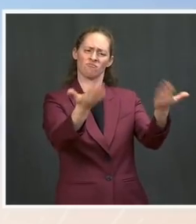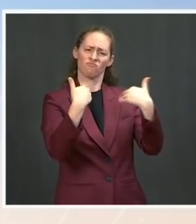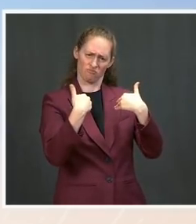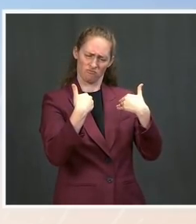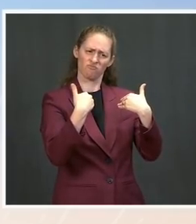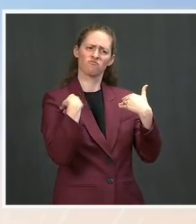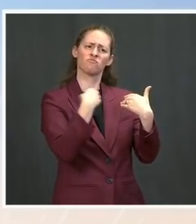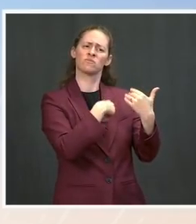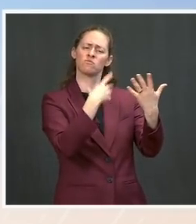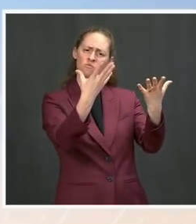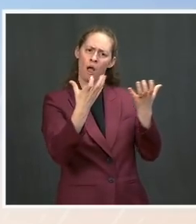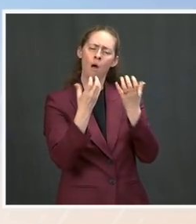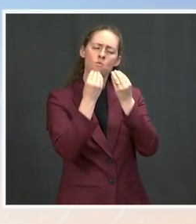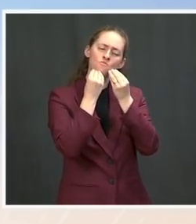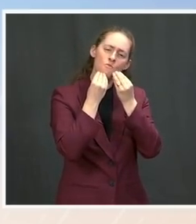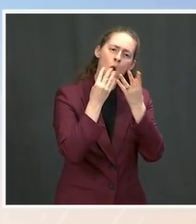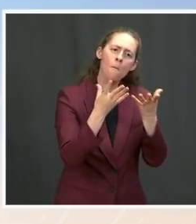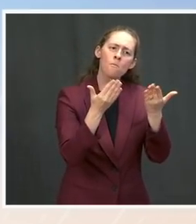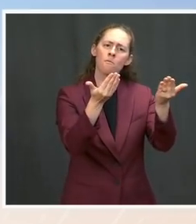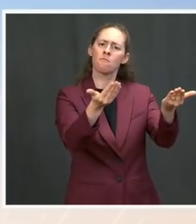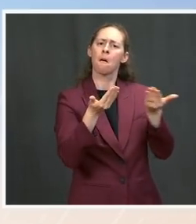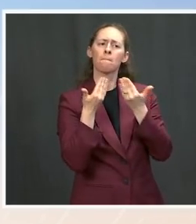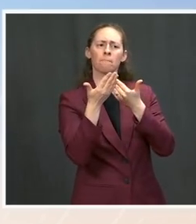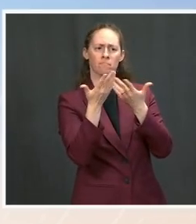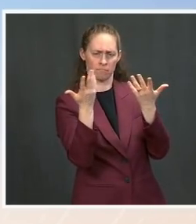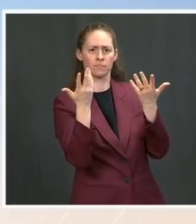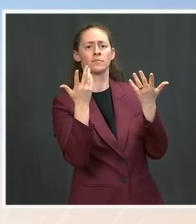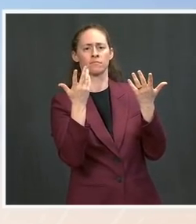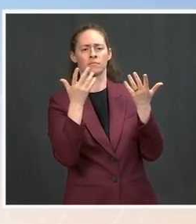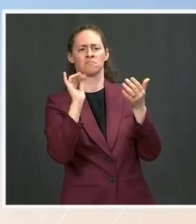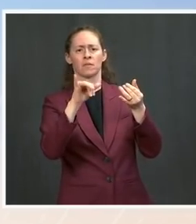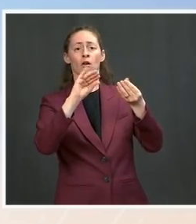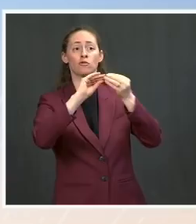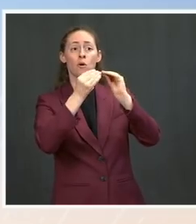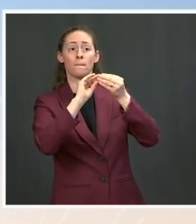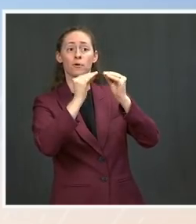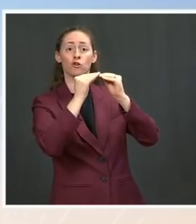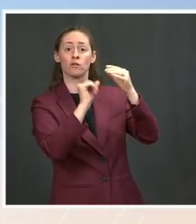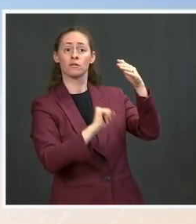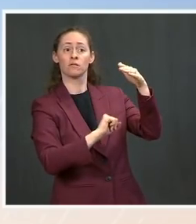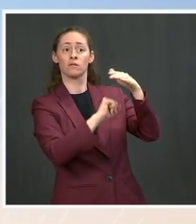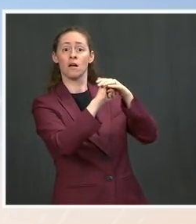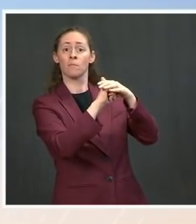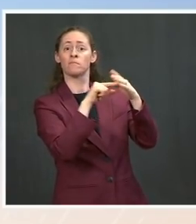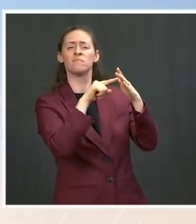But setting this cap, the objective is twofold. One is it helps send a message --